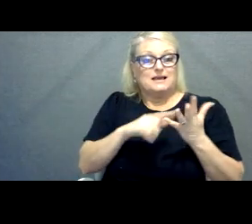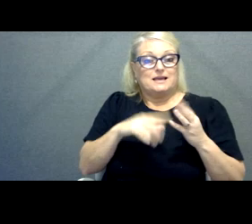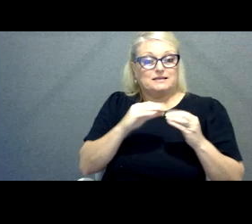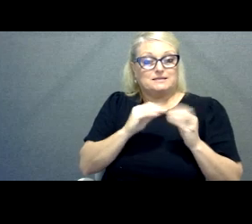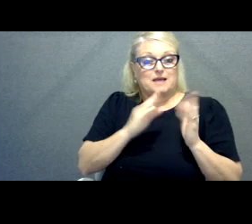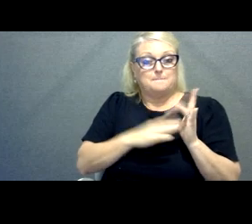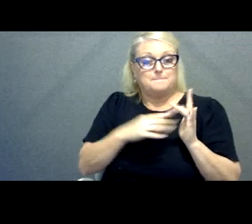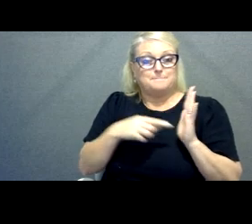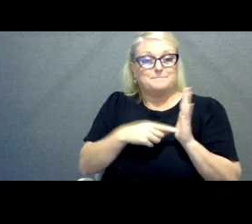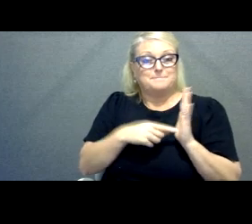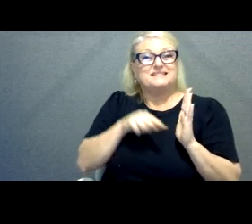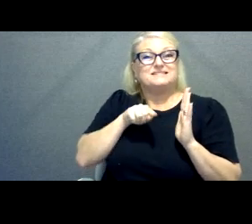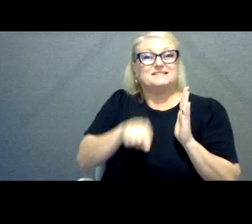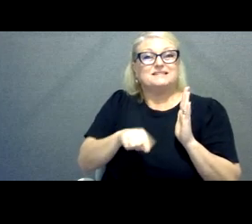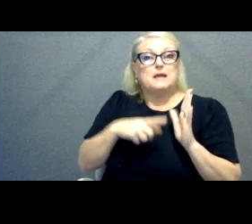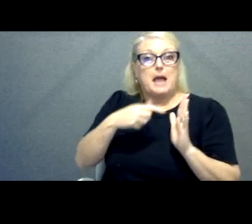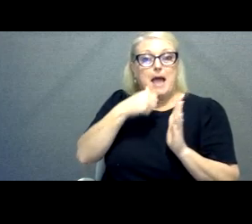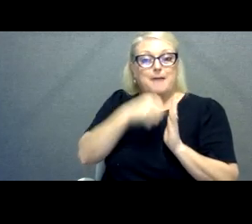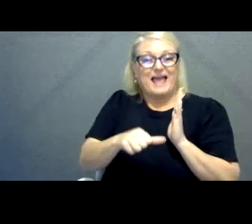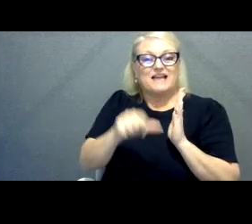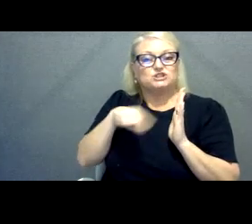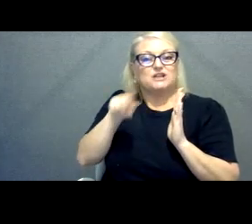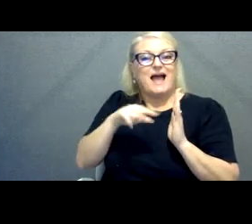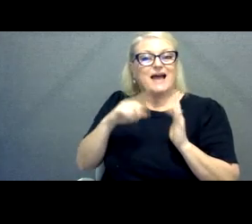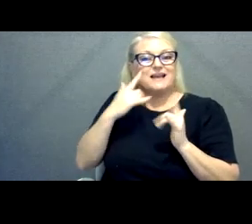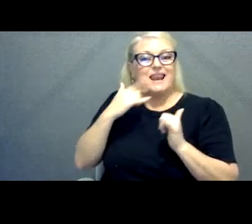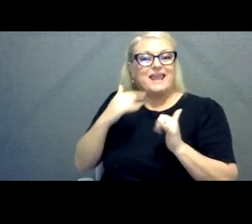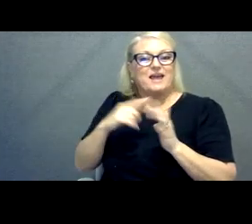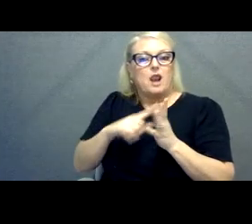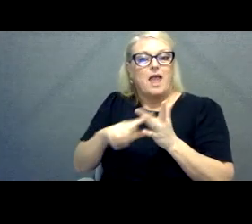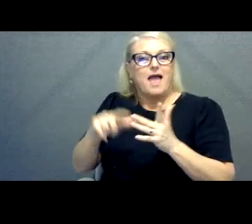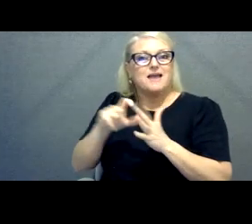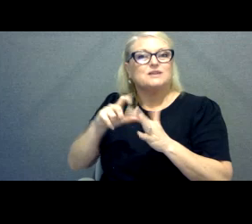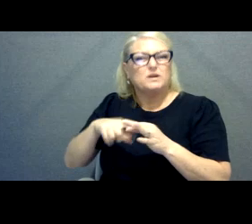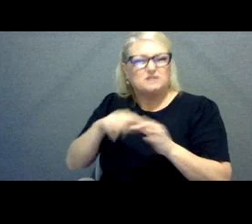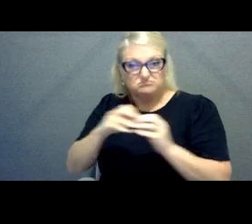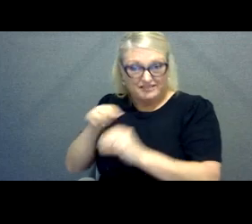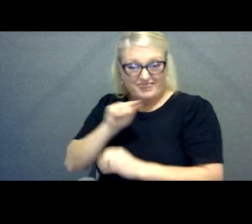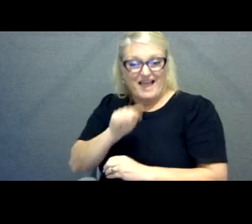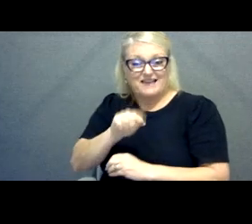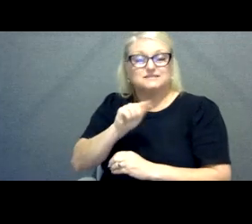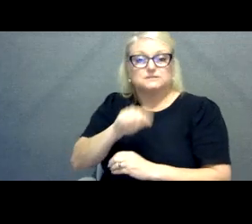deliver it to one of our front counters or put it in the snail mail to us as well that's right and